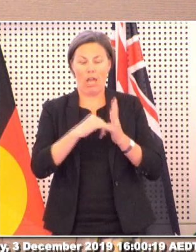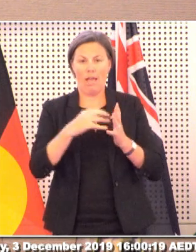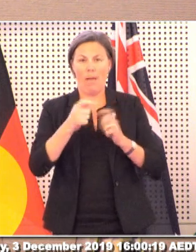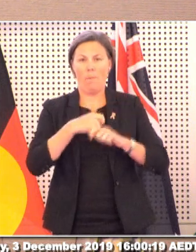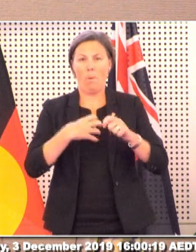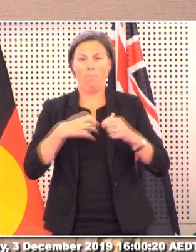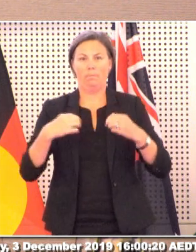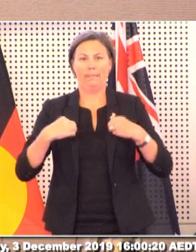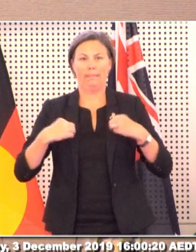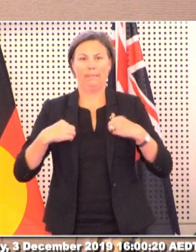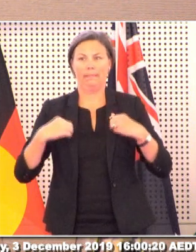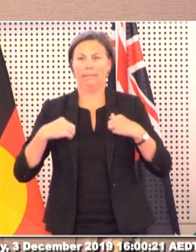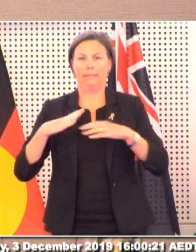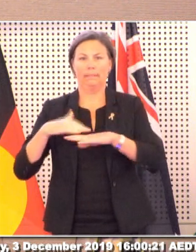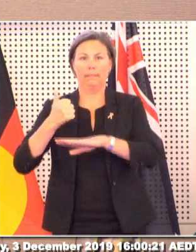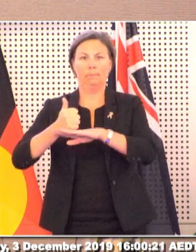profit motive will probably become greater.